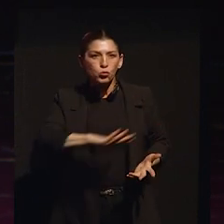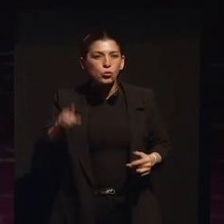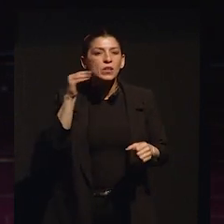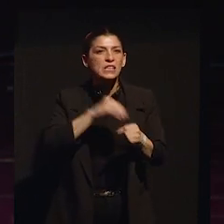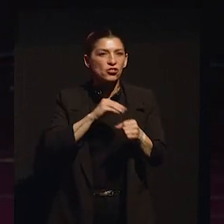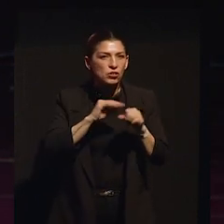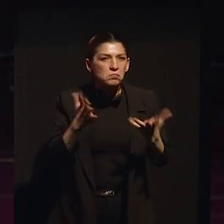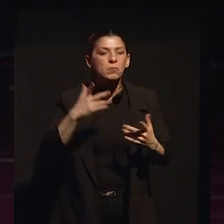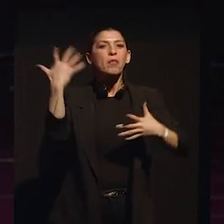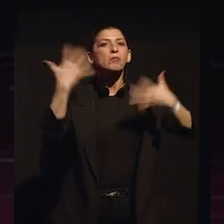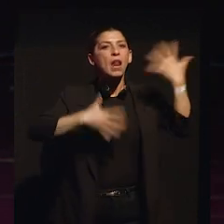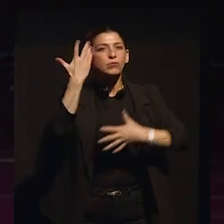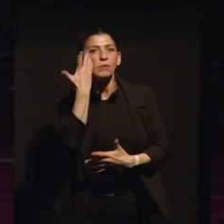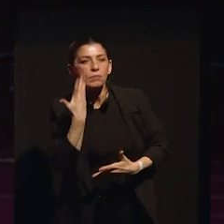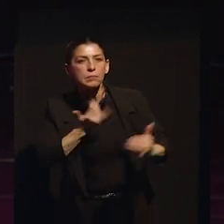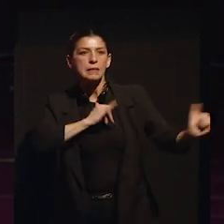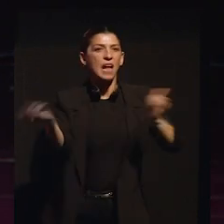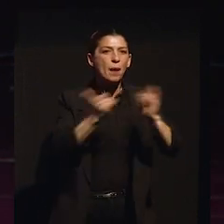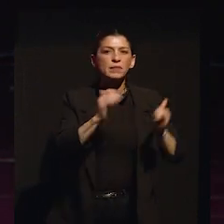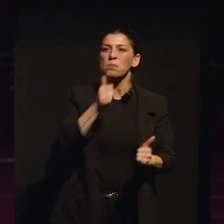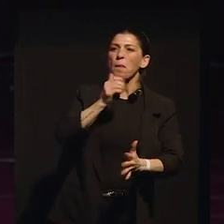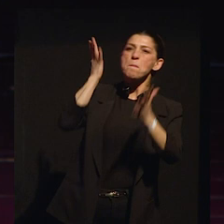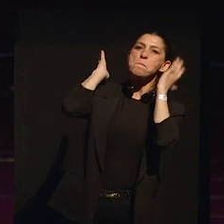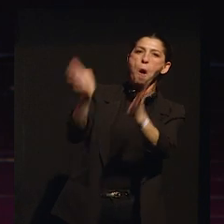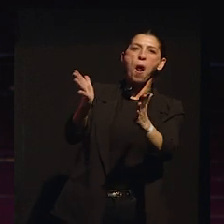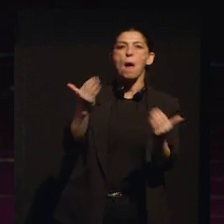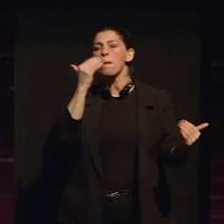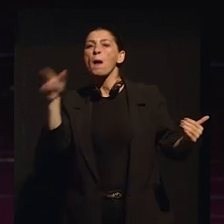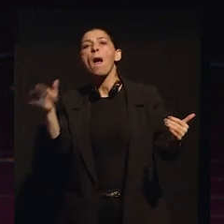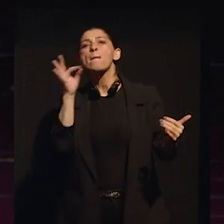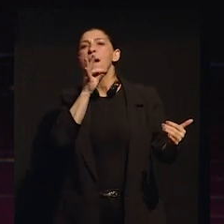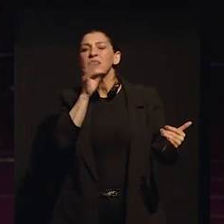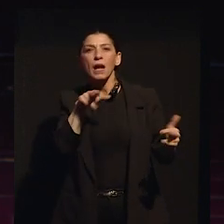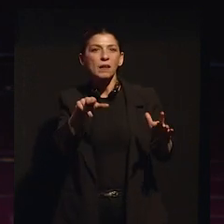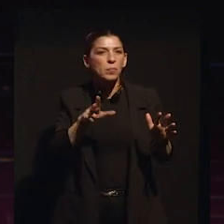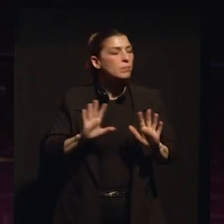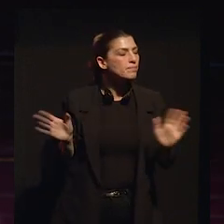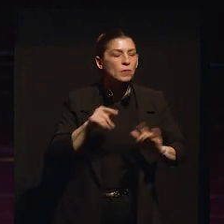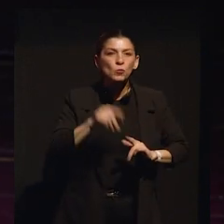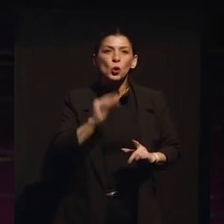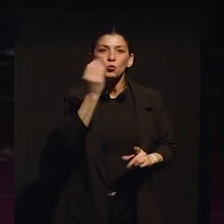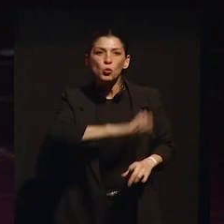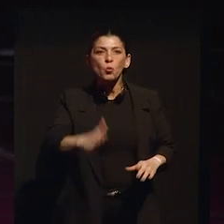calling them mischievous, or saying, “their father was like that too”. And these kids fall behind at school,